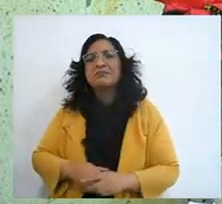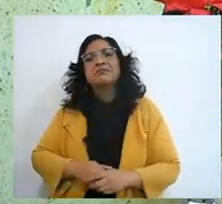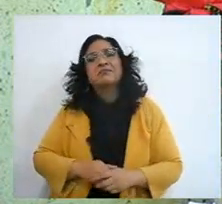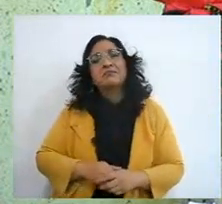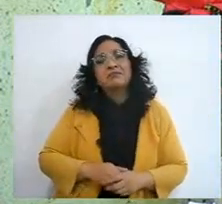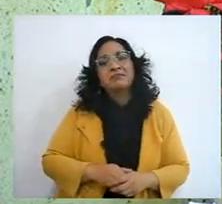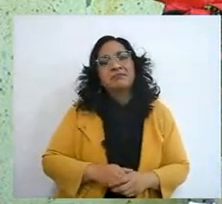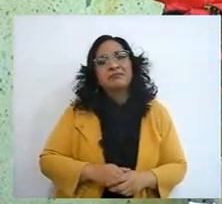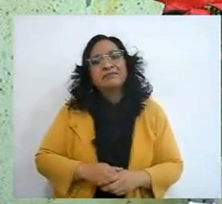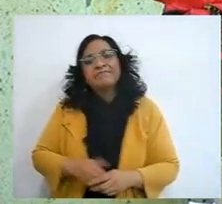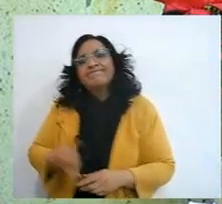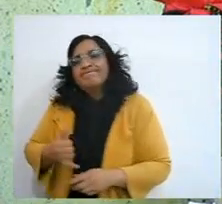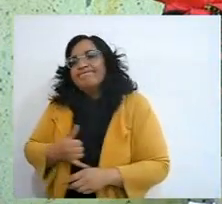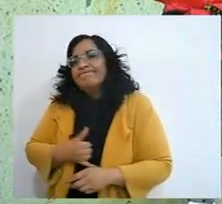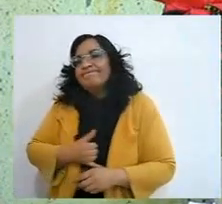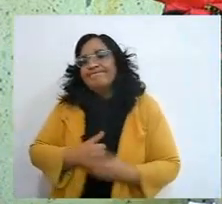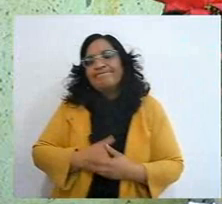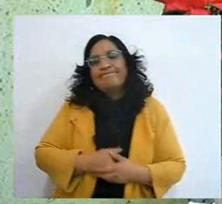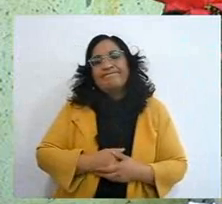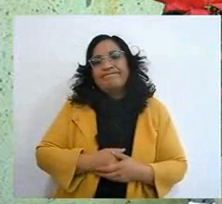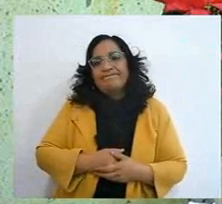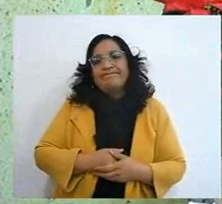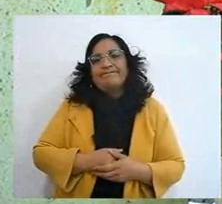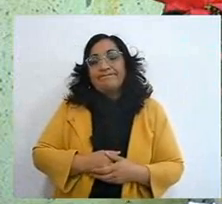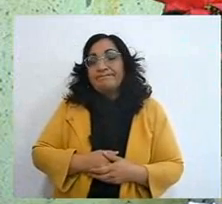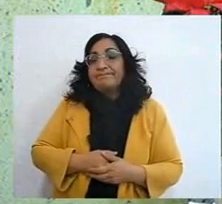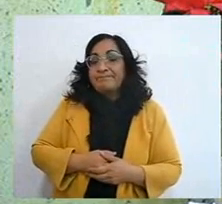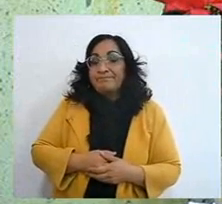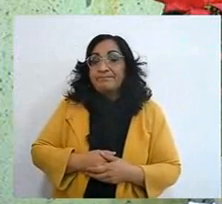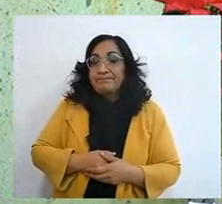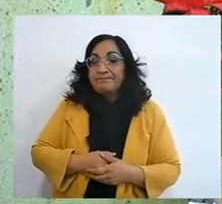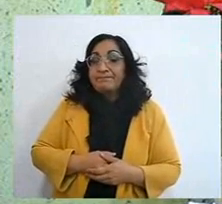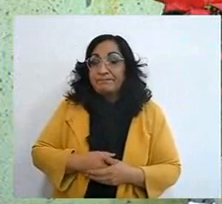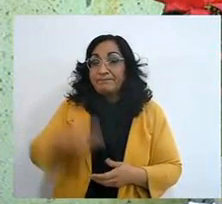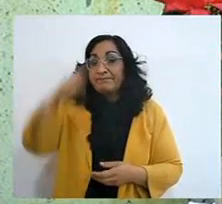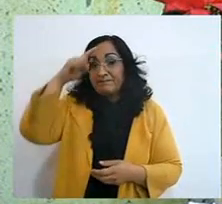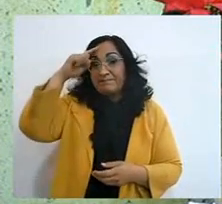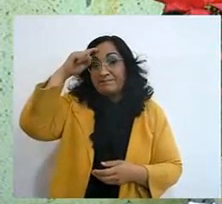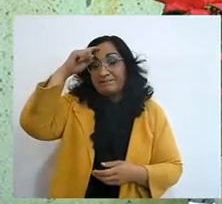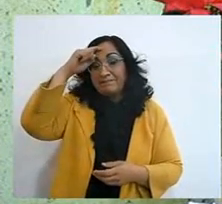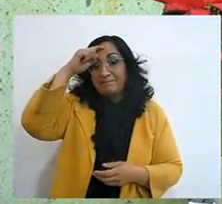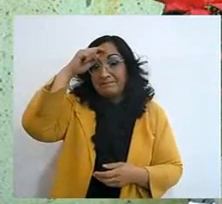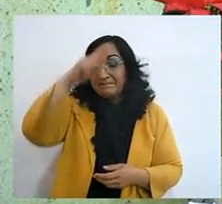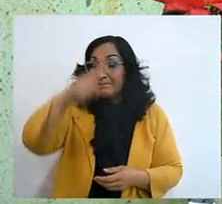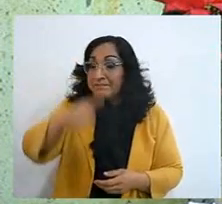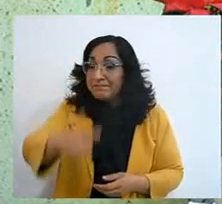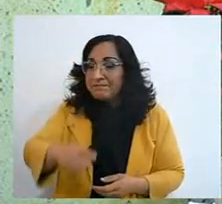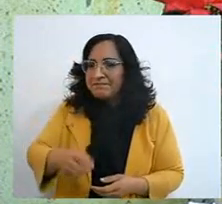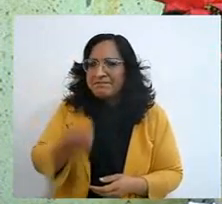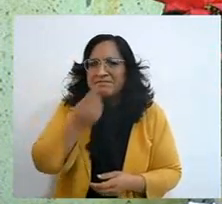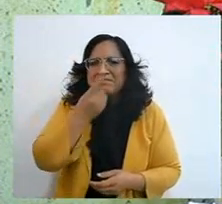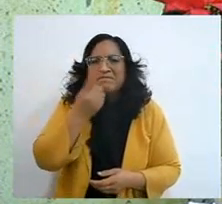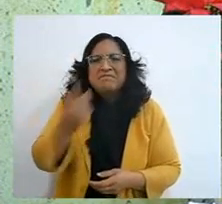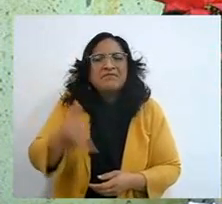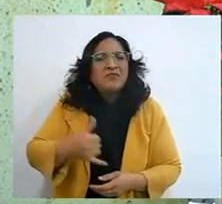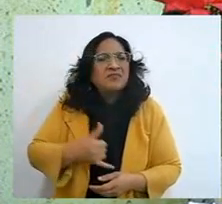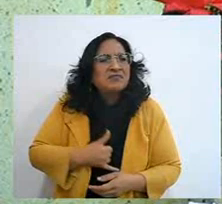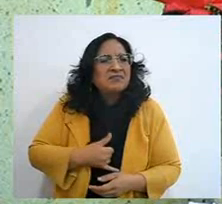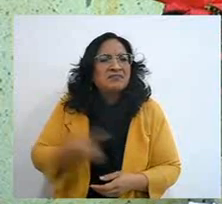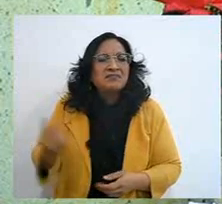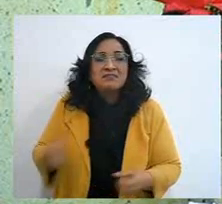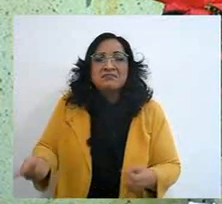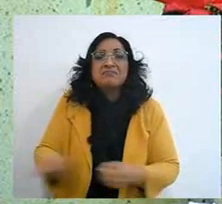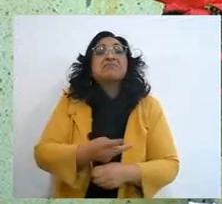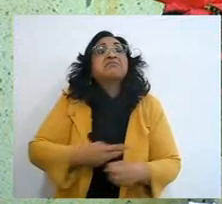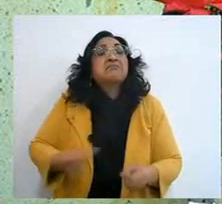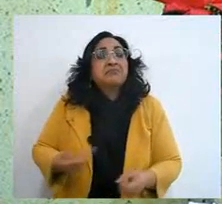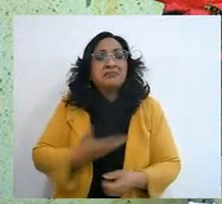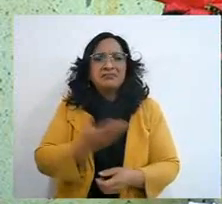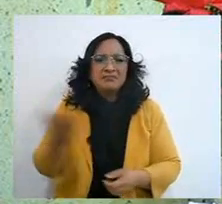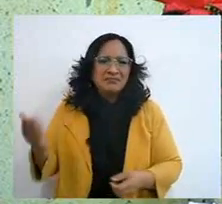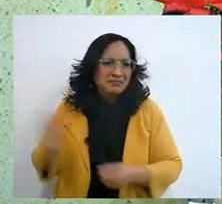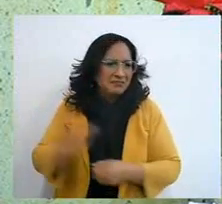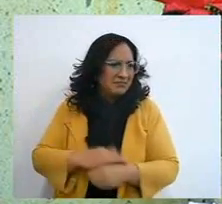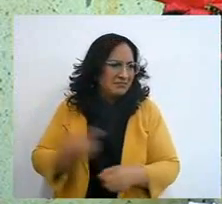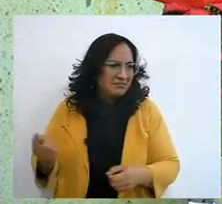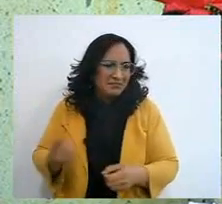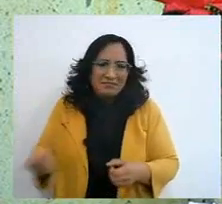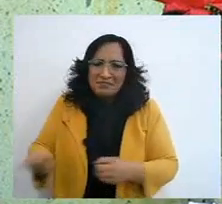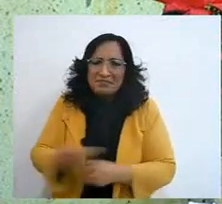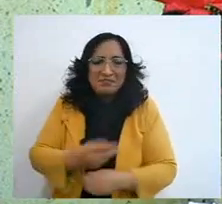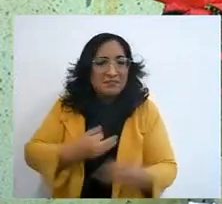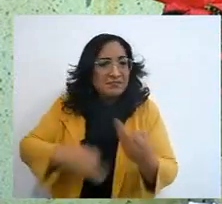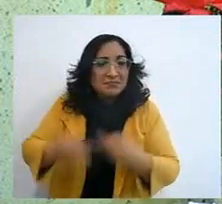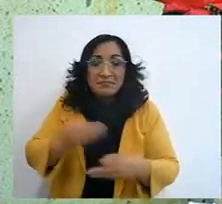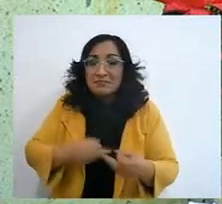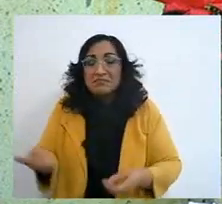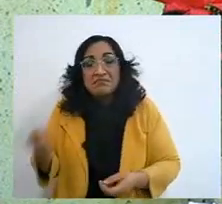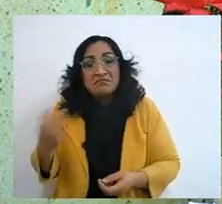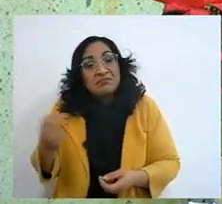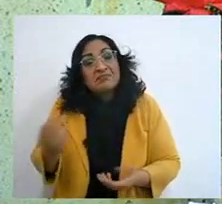and it was something very, very difficult, and I said, well, what happened? why is all this happening to me?